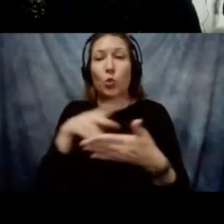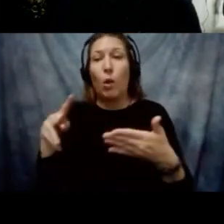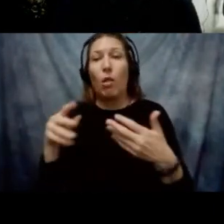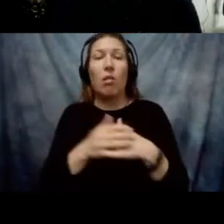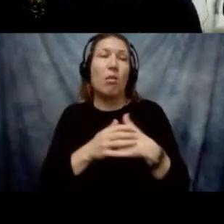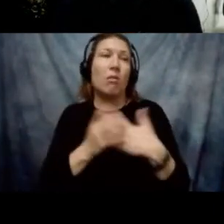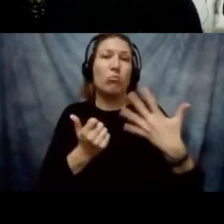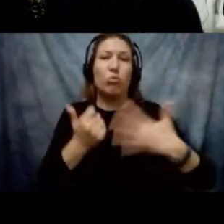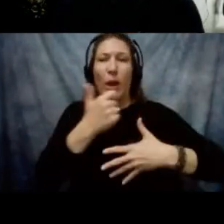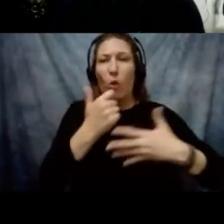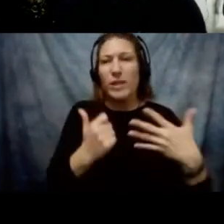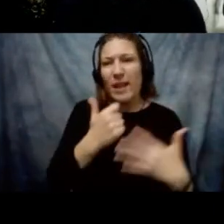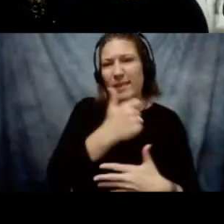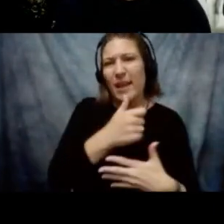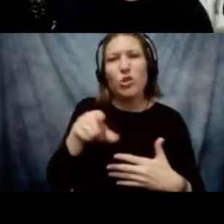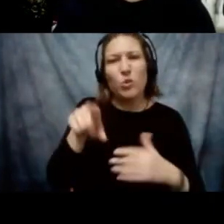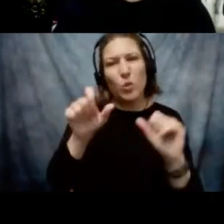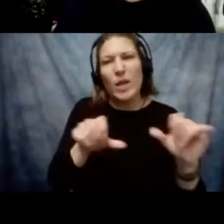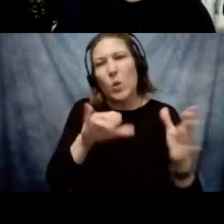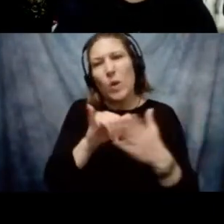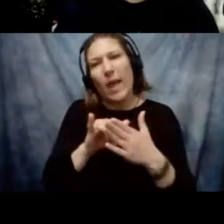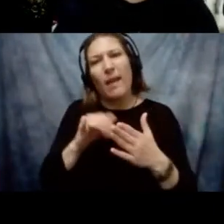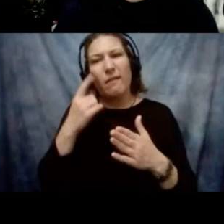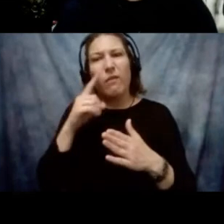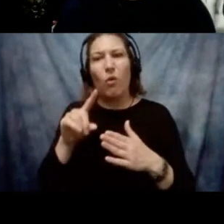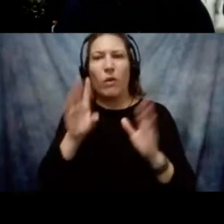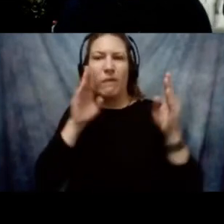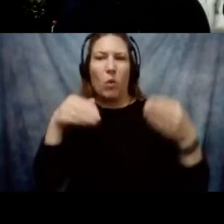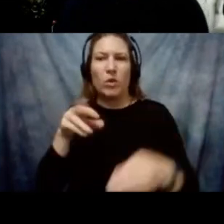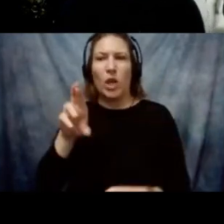brian thank you so much for this i'm going to go ahead and wrap it up i'm you know i also want